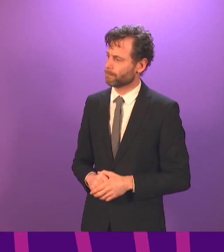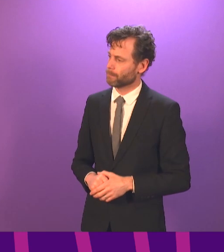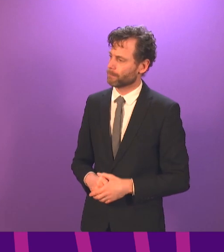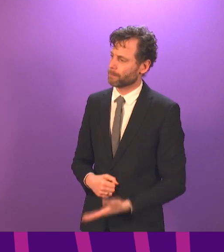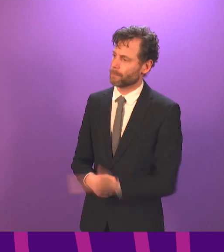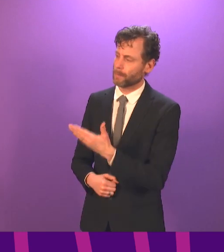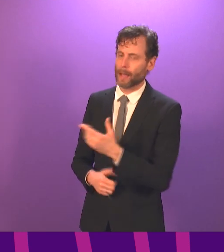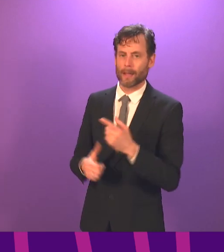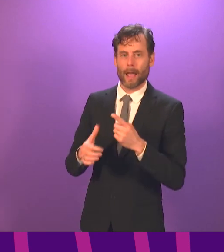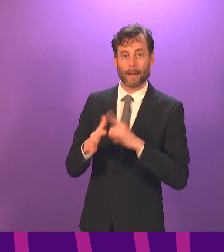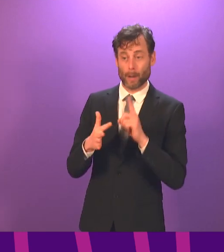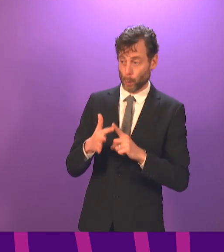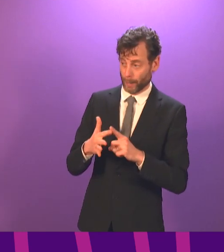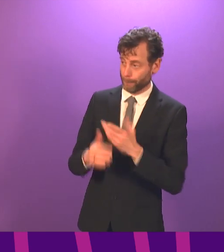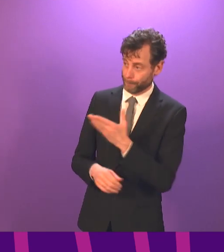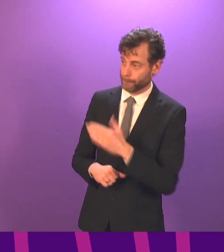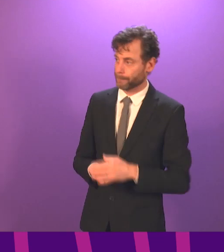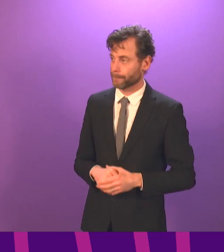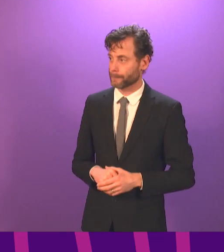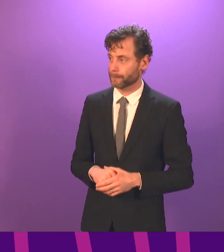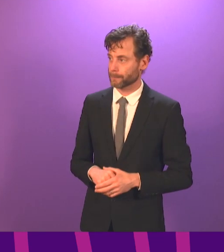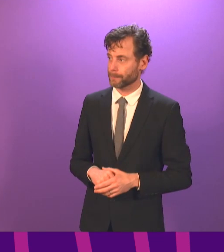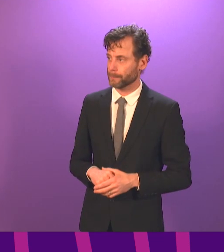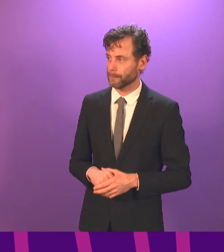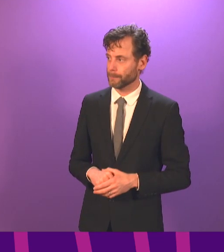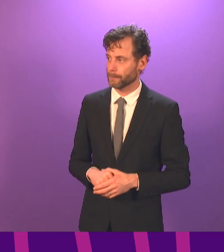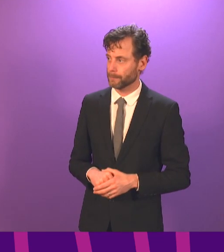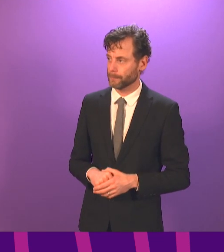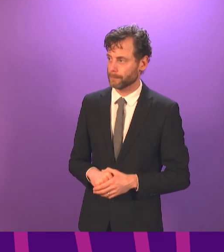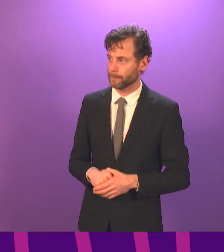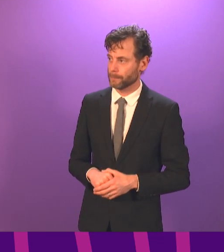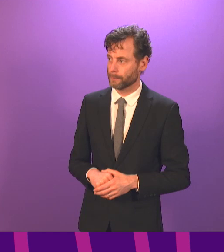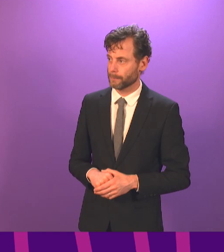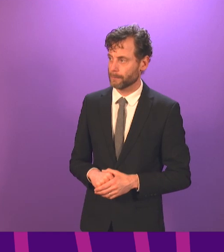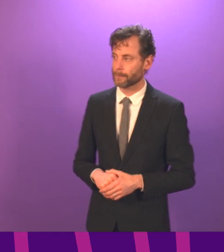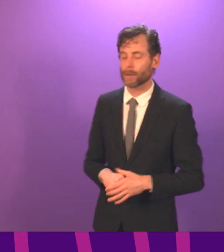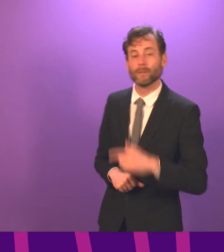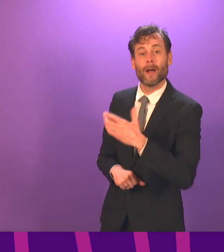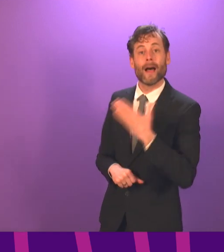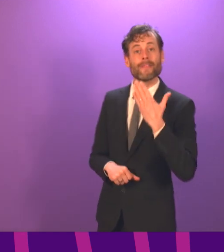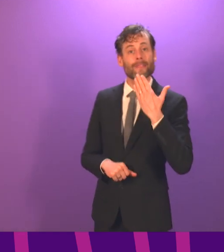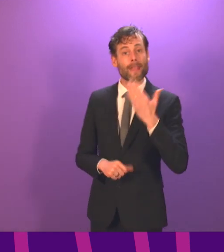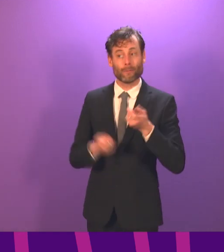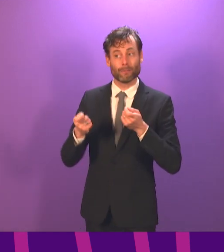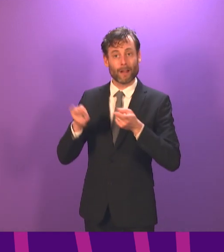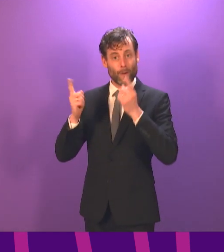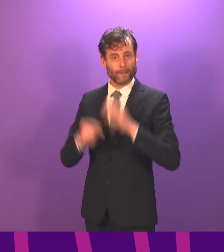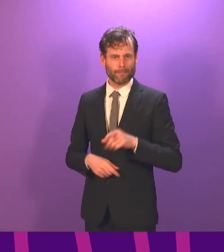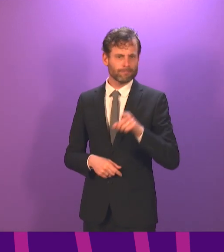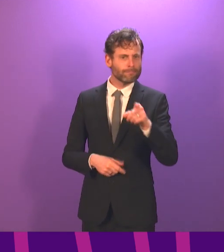Annabelle Ewing (Cowdenbeath) (SNP): The minister mentioned in his statement